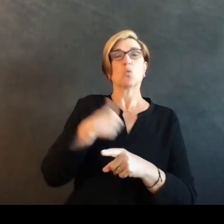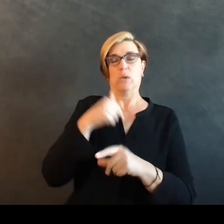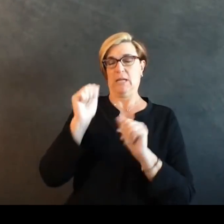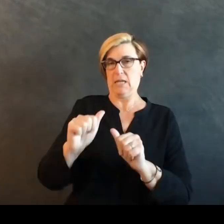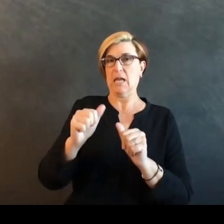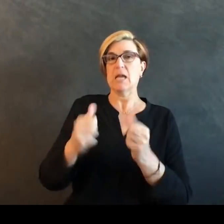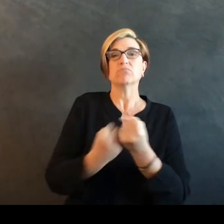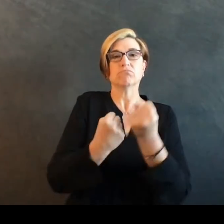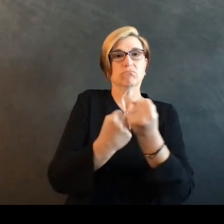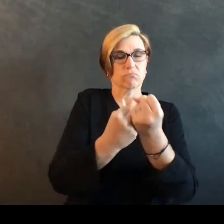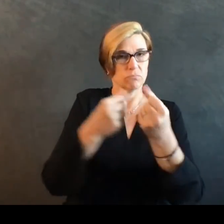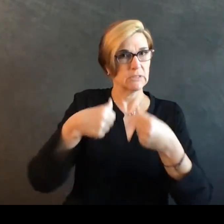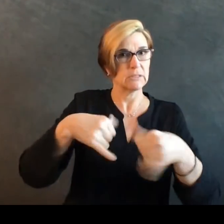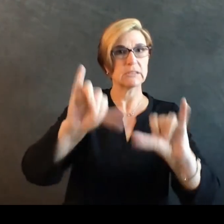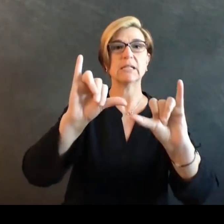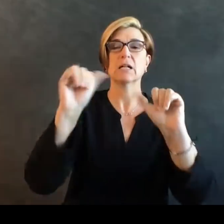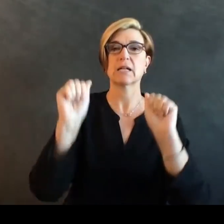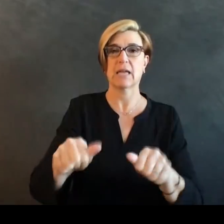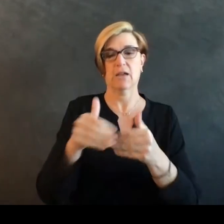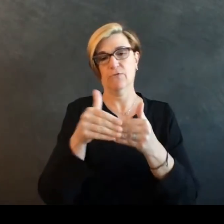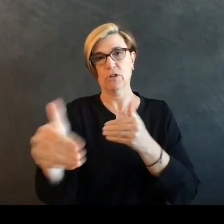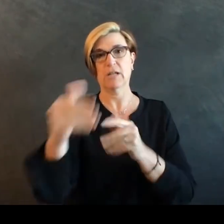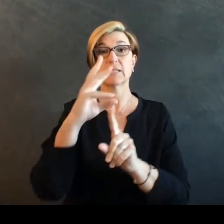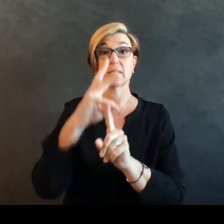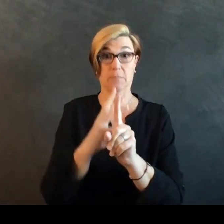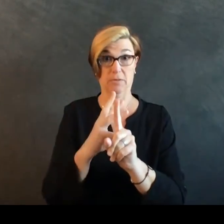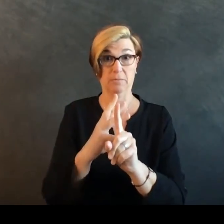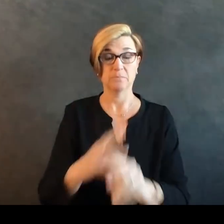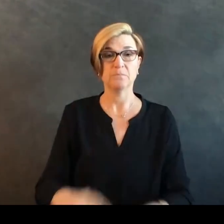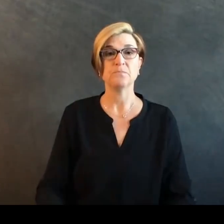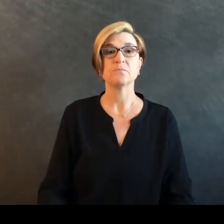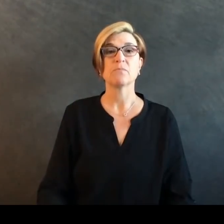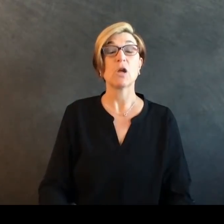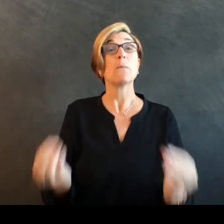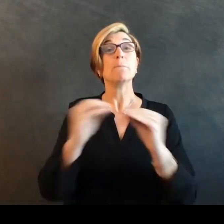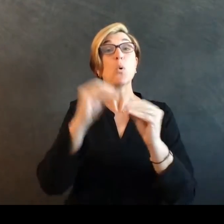details on these critically important programs can be found at sba.gov